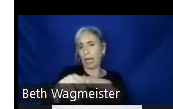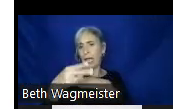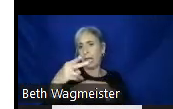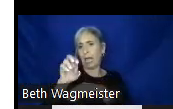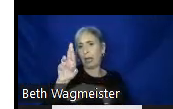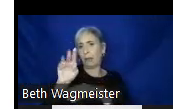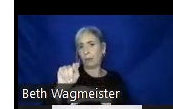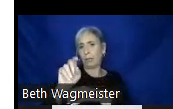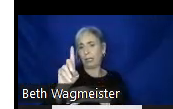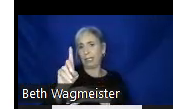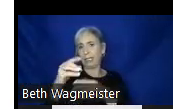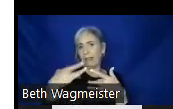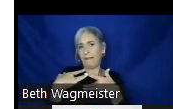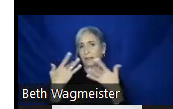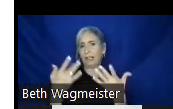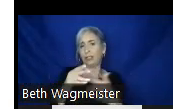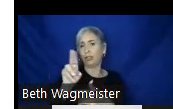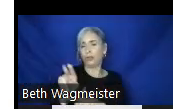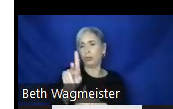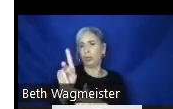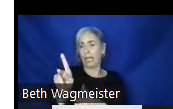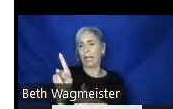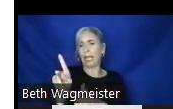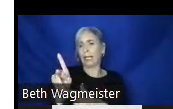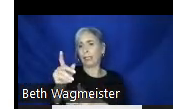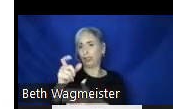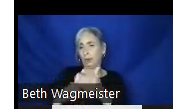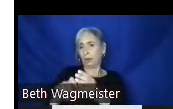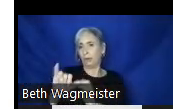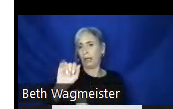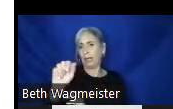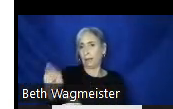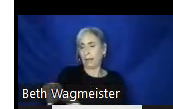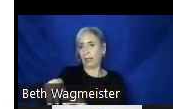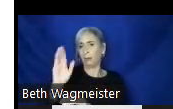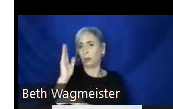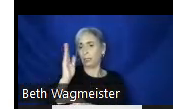net. That is the UK chapter of the IAAP. It is presentations, panels, things like that.